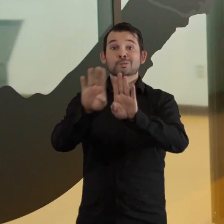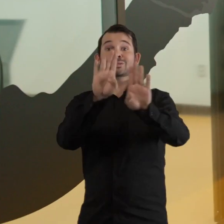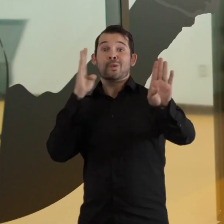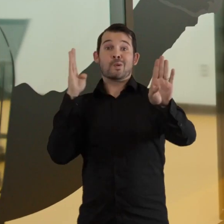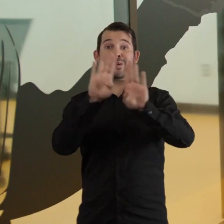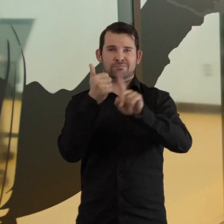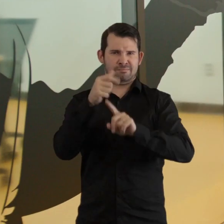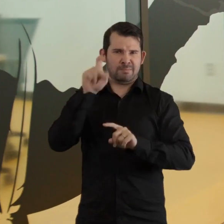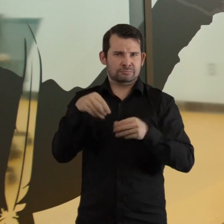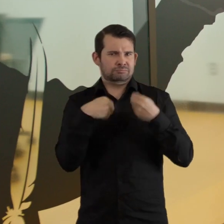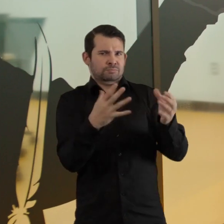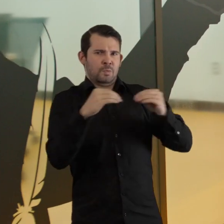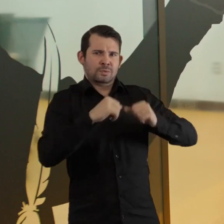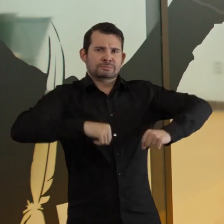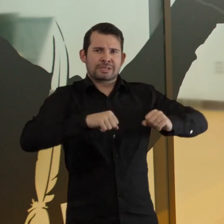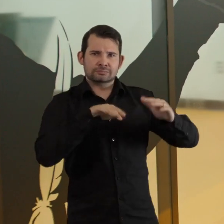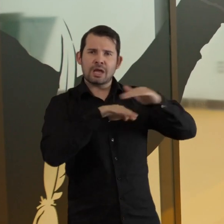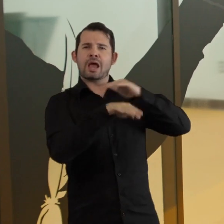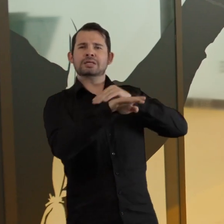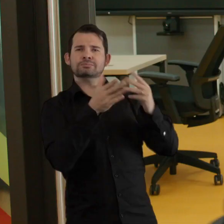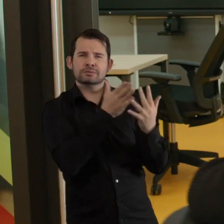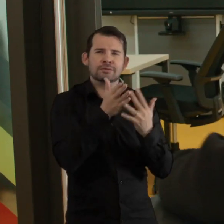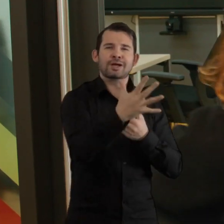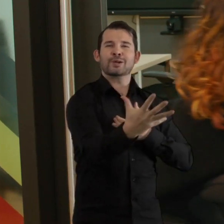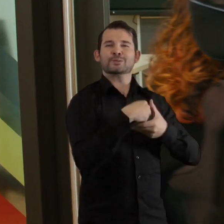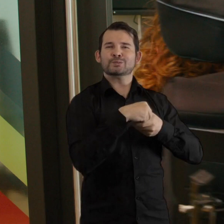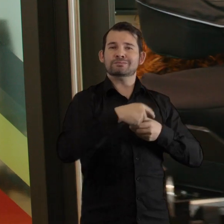Doorways must also offer more space to be accessible and inclusive.